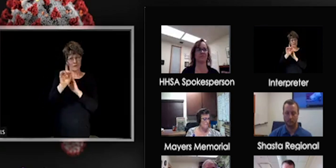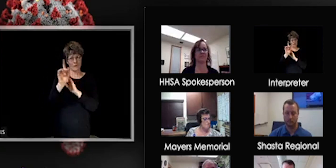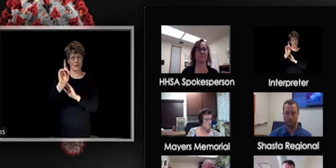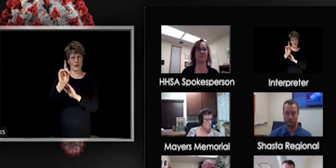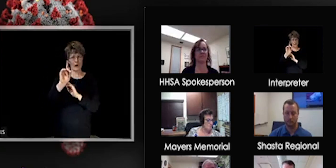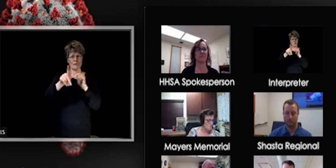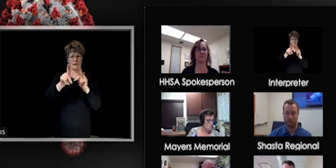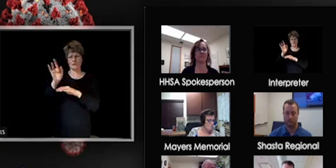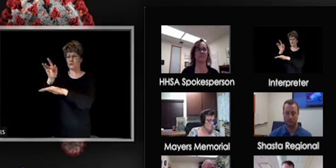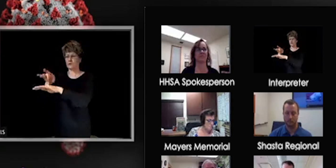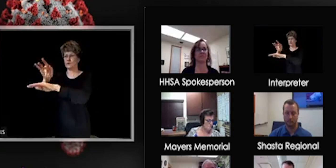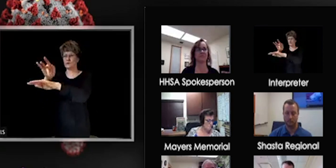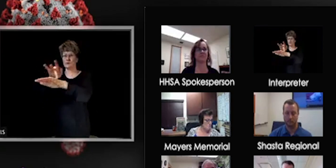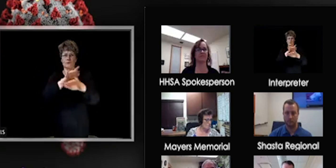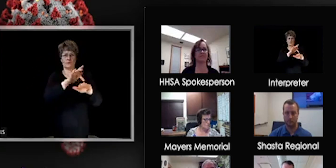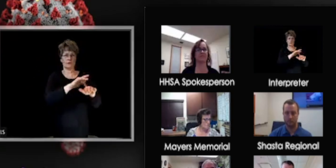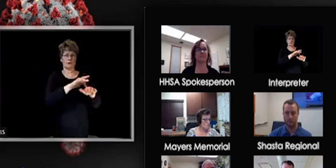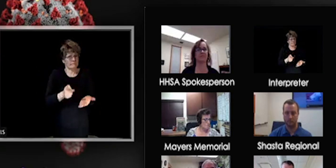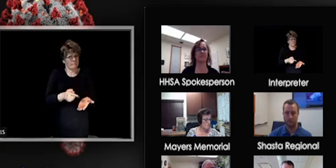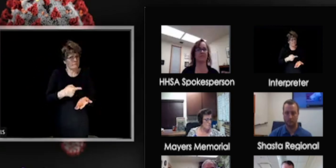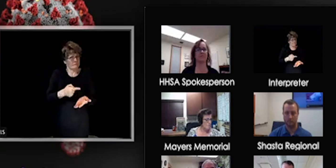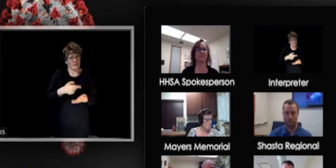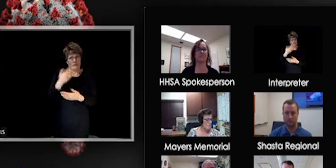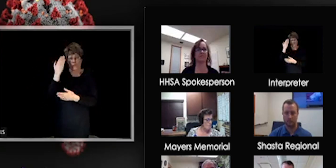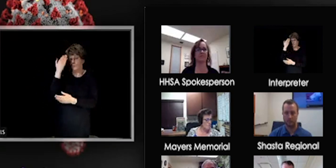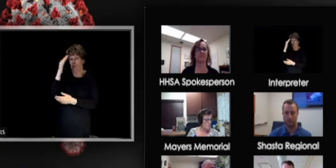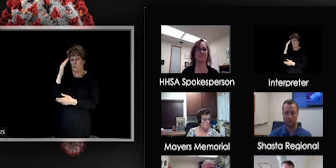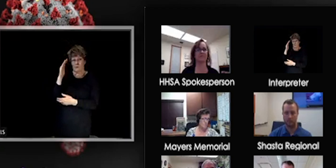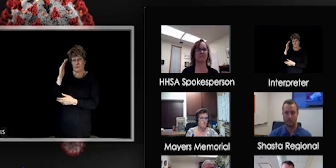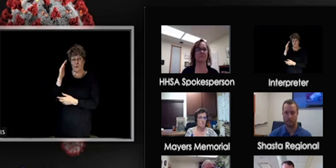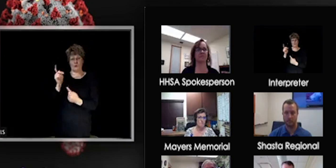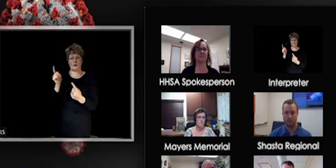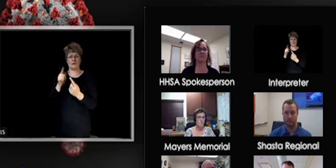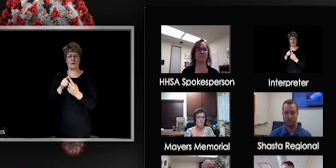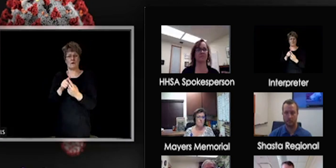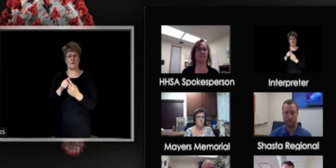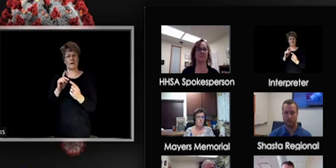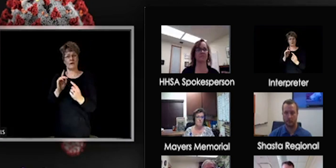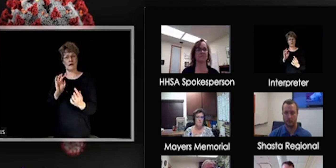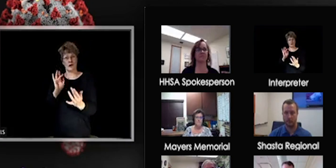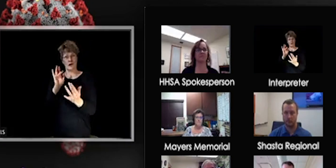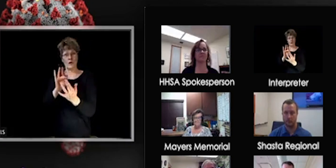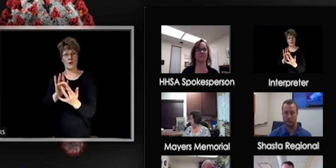know until we actually do that with a couple of people, that there’s a common link. And